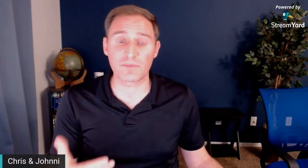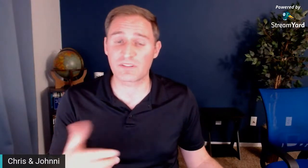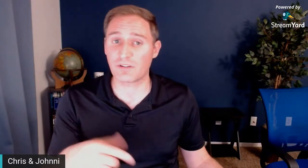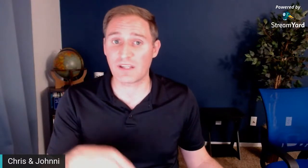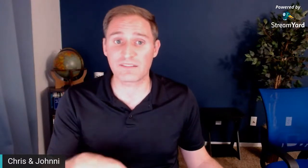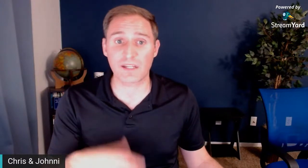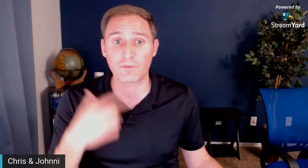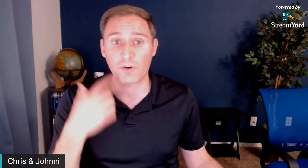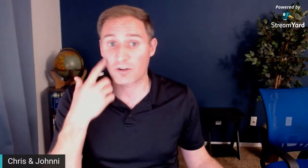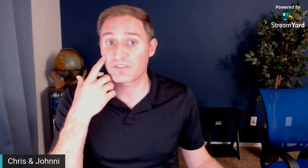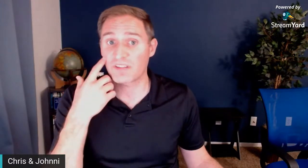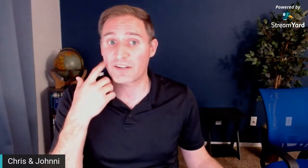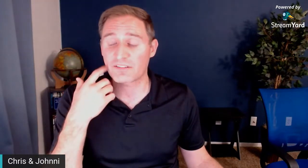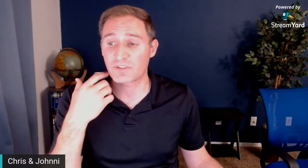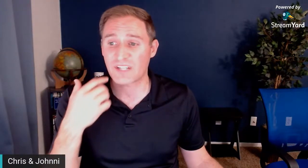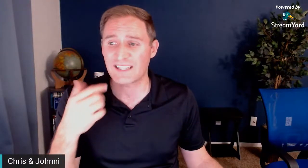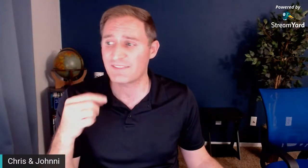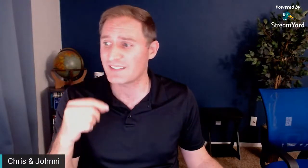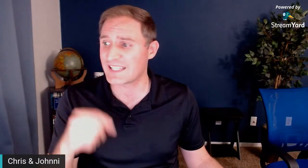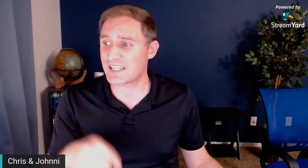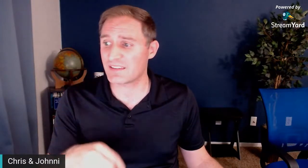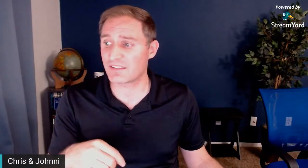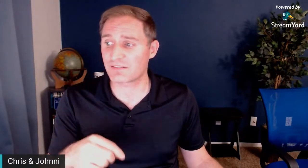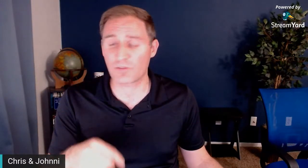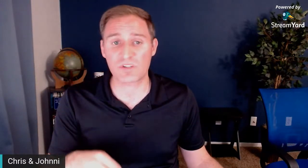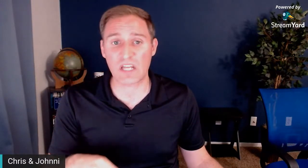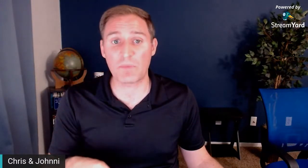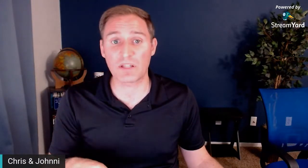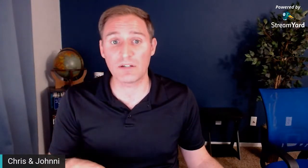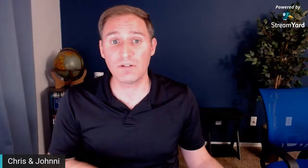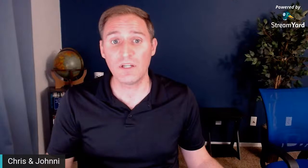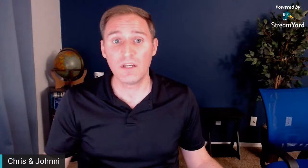just go ahead and sign up for our newsletters which i left a link in the description down below